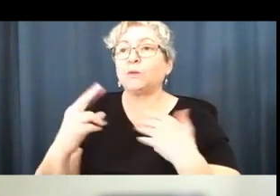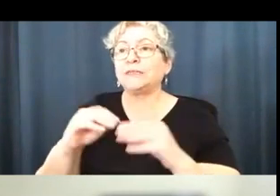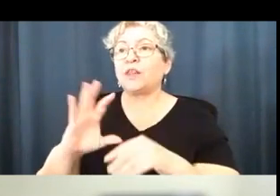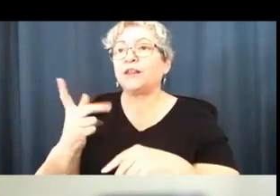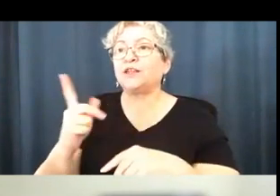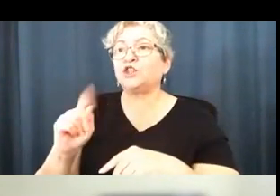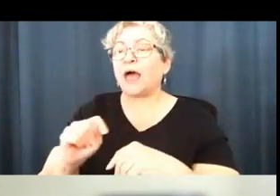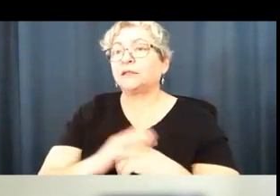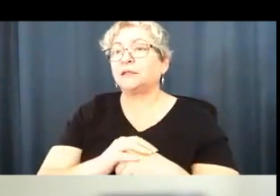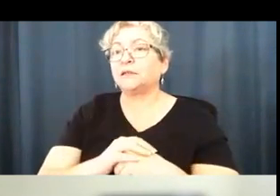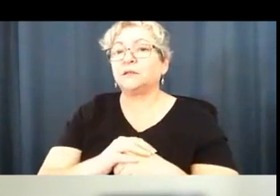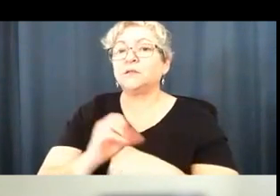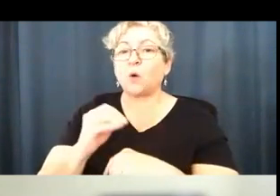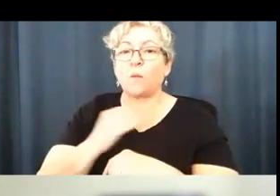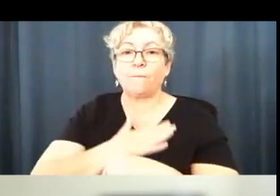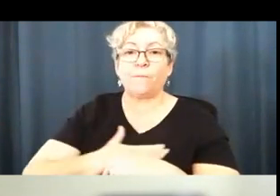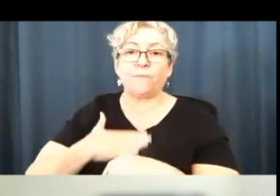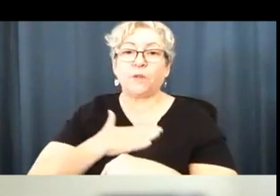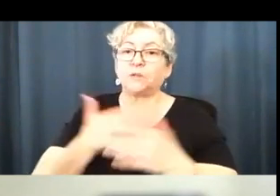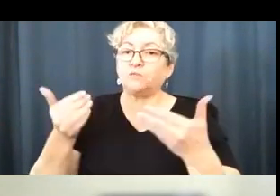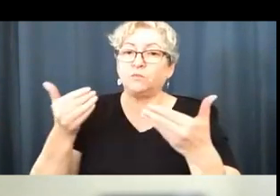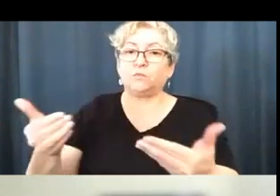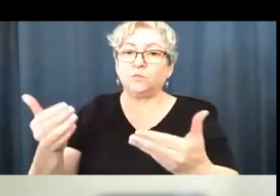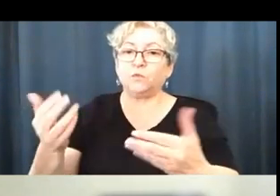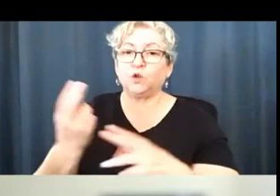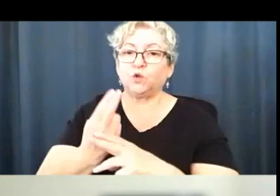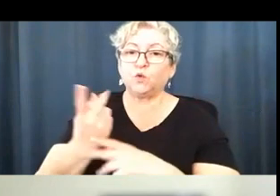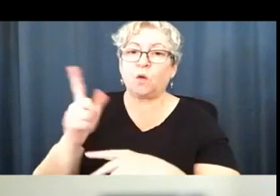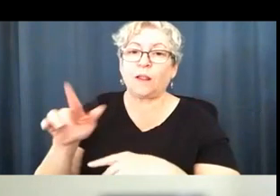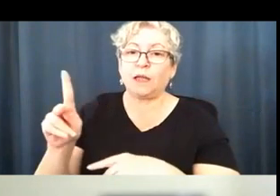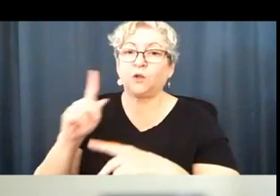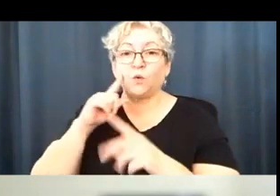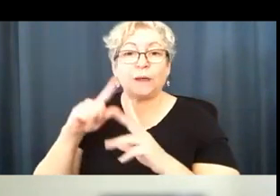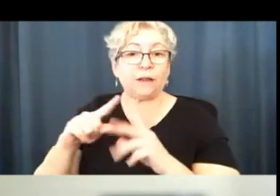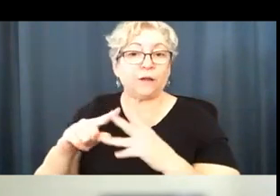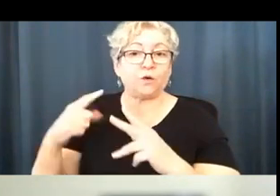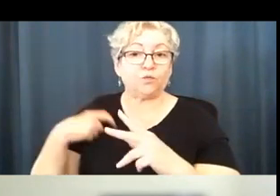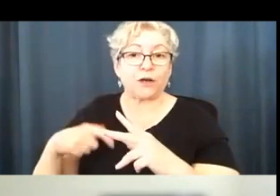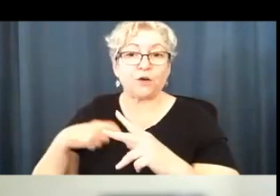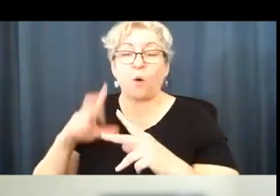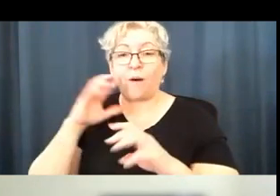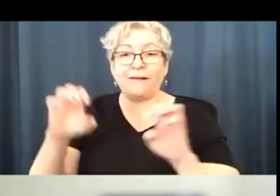So please, please go ahead and use those links to either register or evaluate today's session.